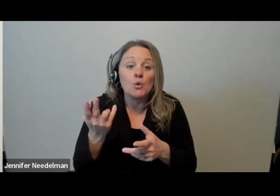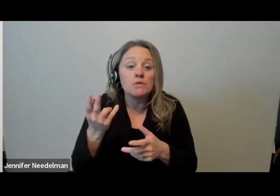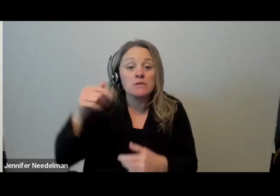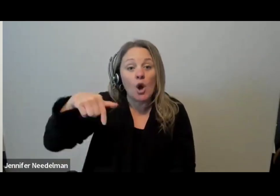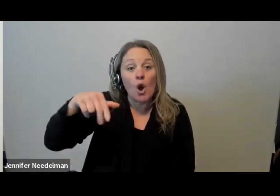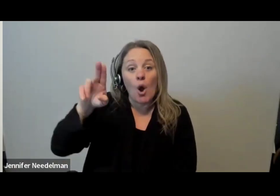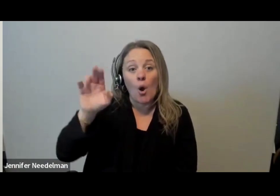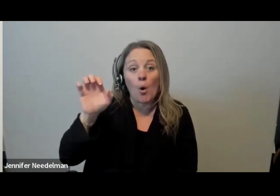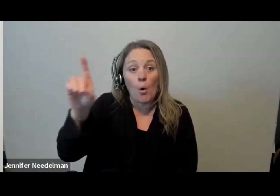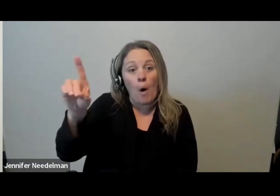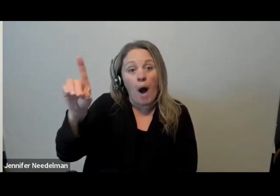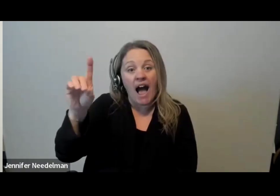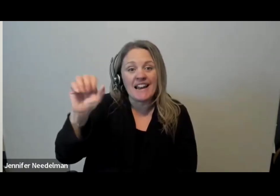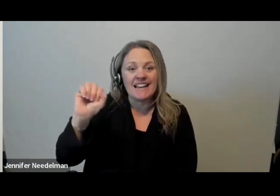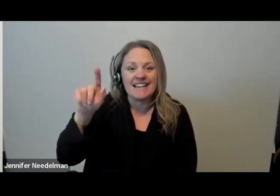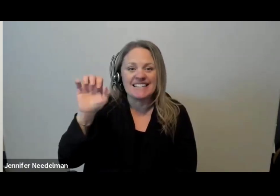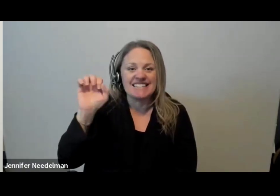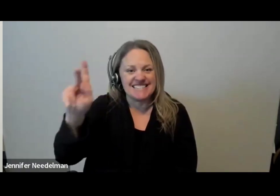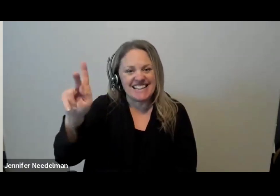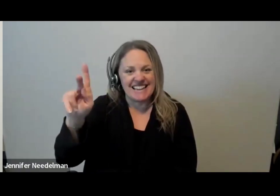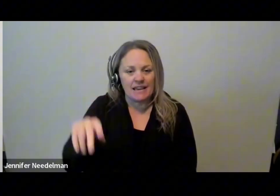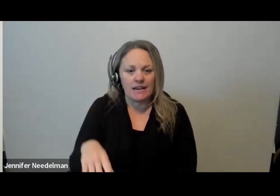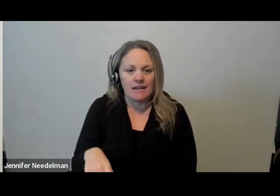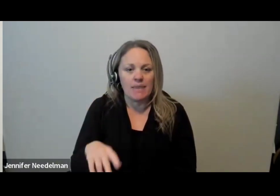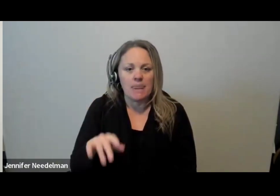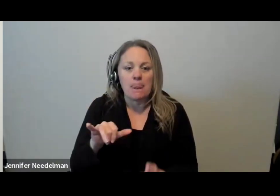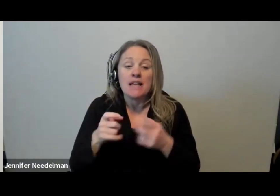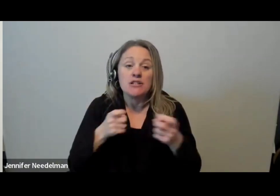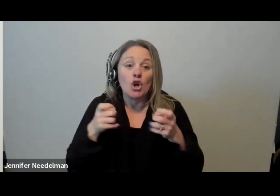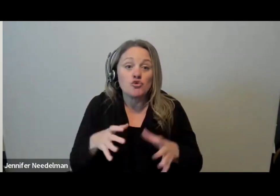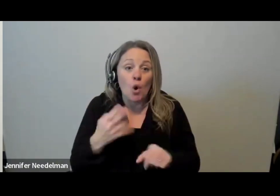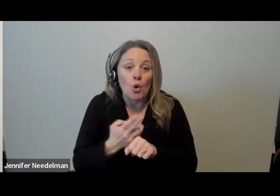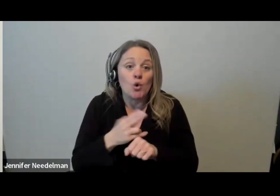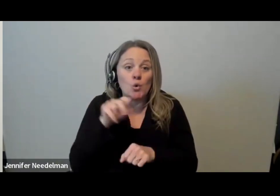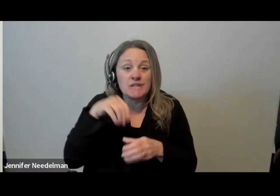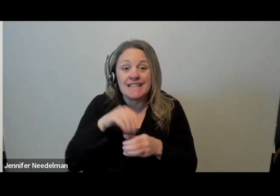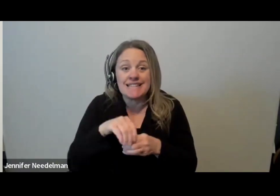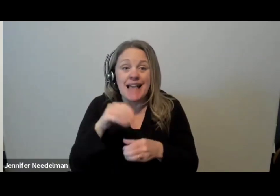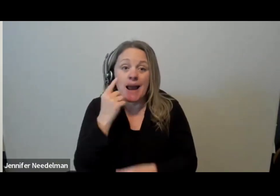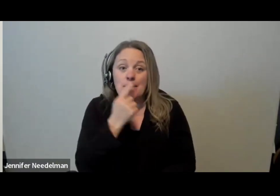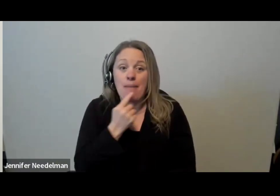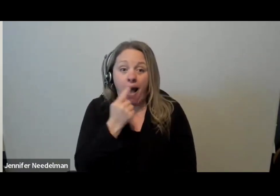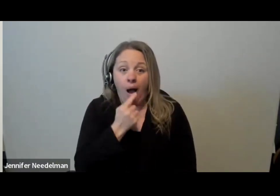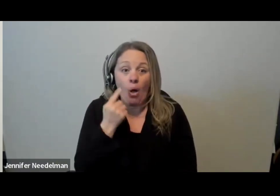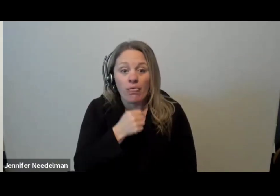which is the, it's the controller that you use in your mouth. And so you're using a combination of biting